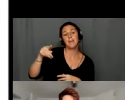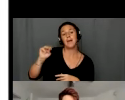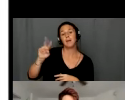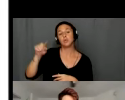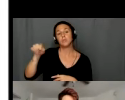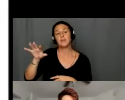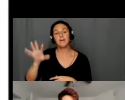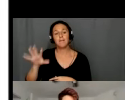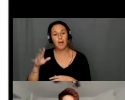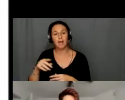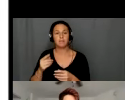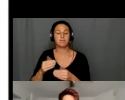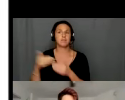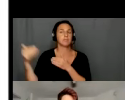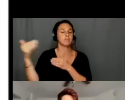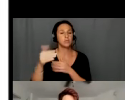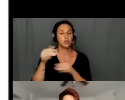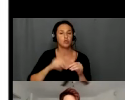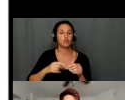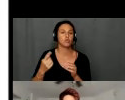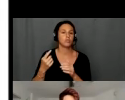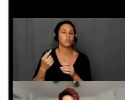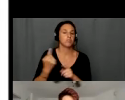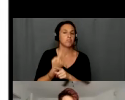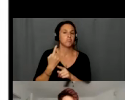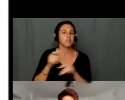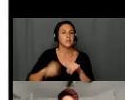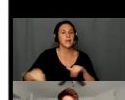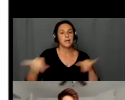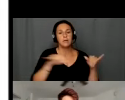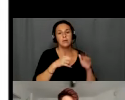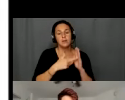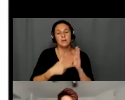Next Slide. And now to turn it back to nat.